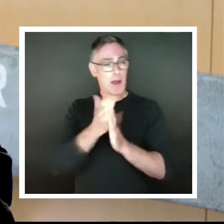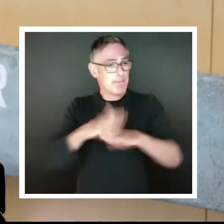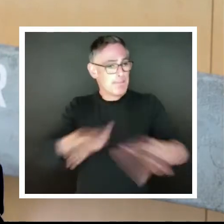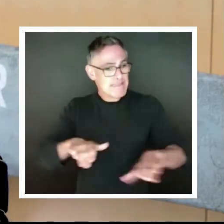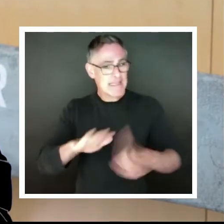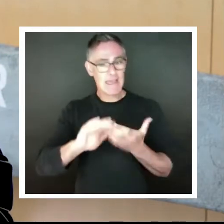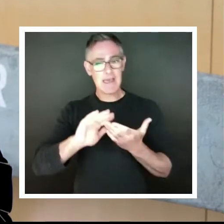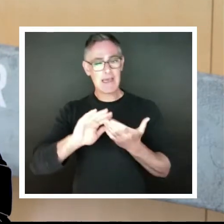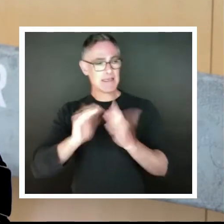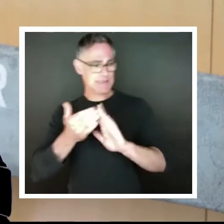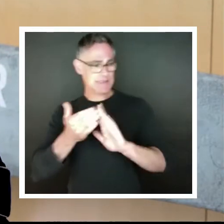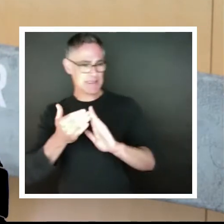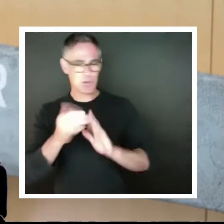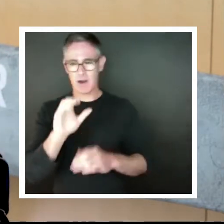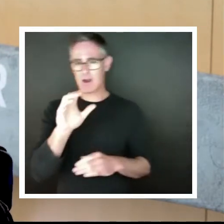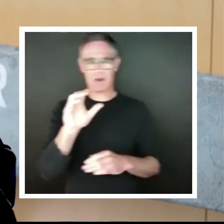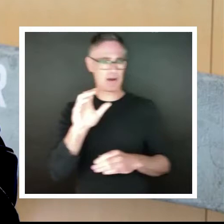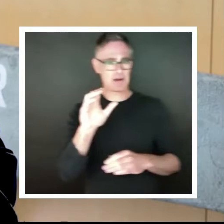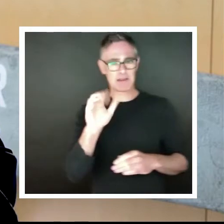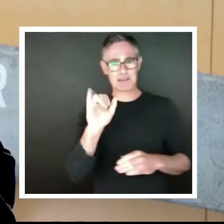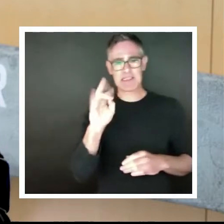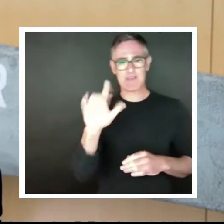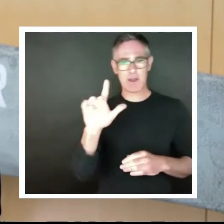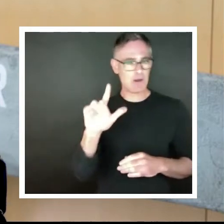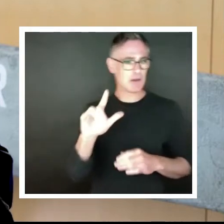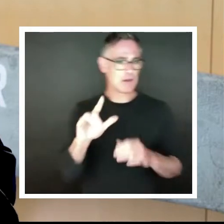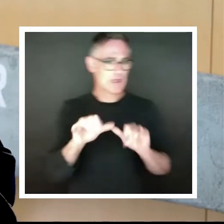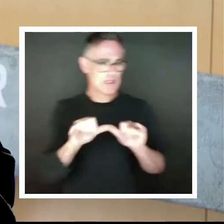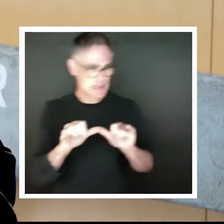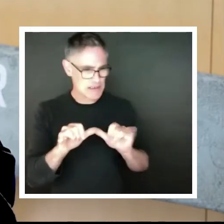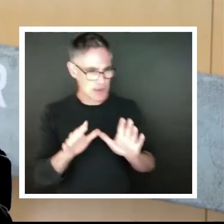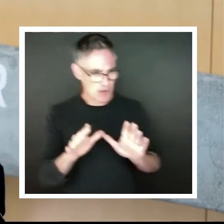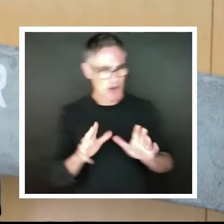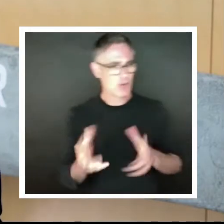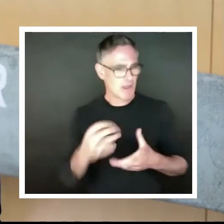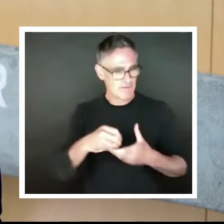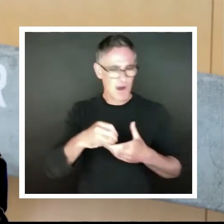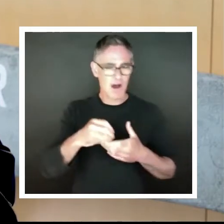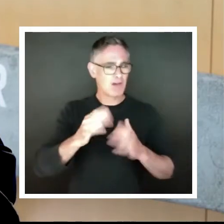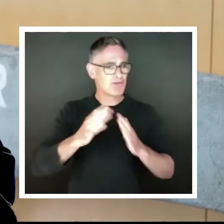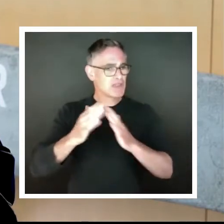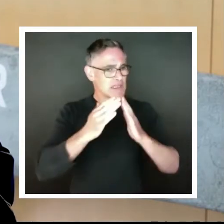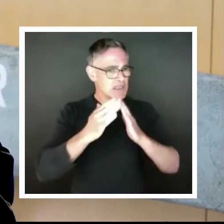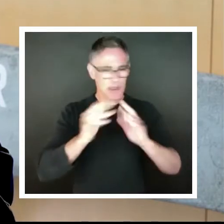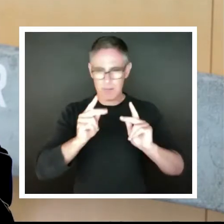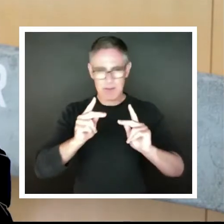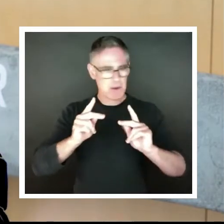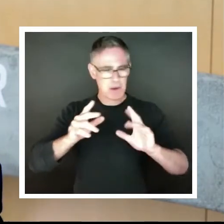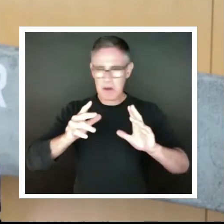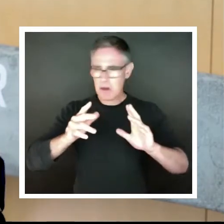but rather unites communities of different colors, economic stature, and general life experiences.